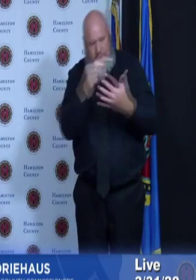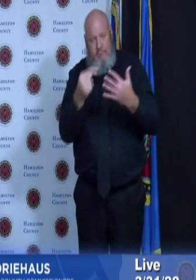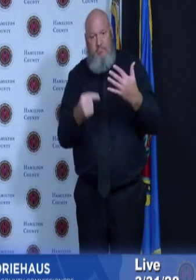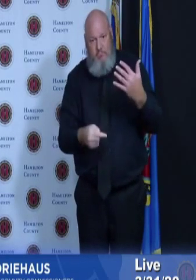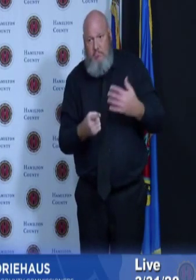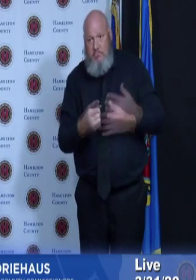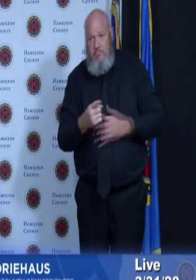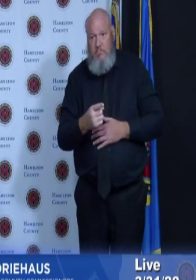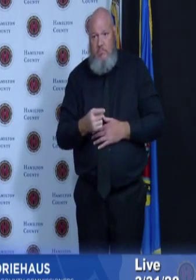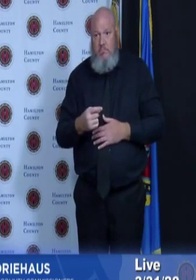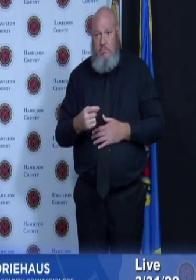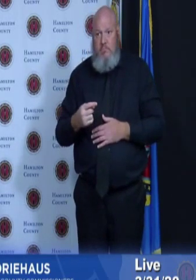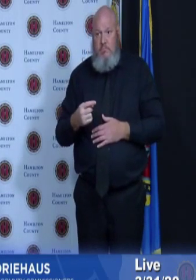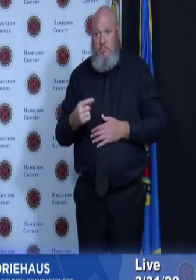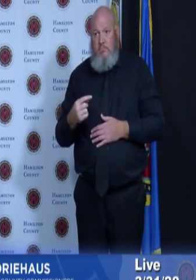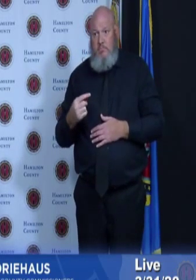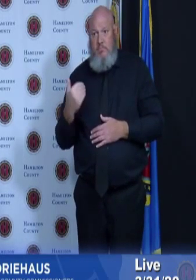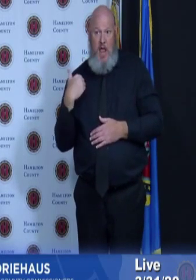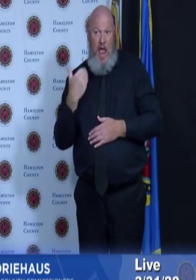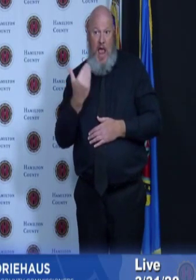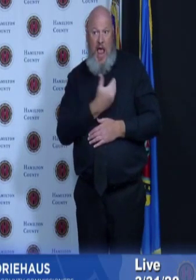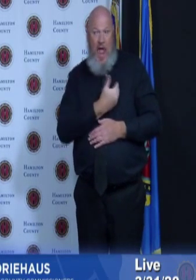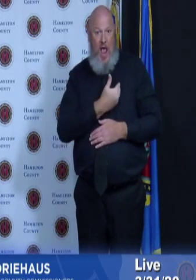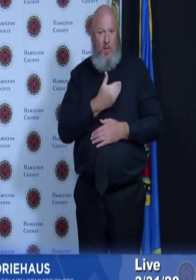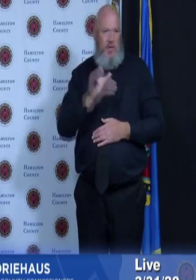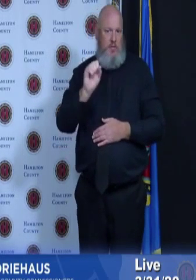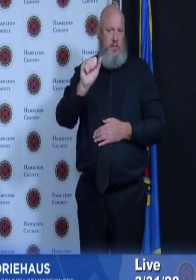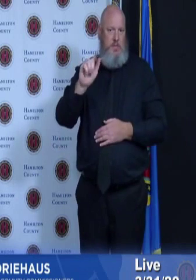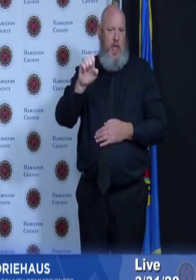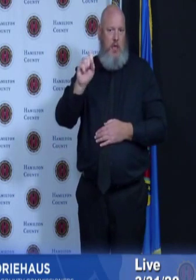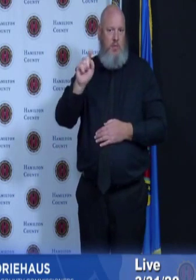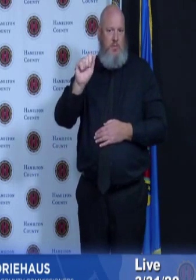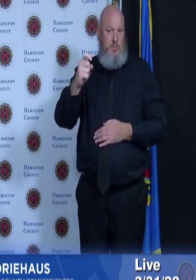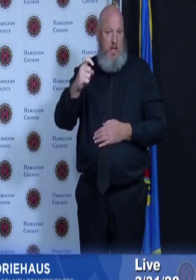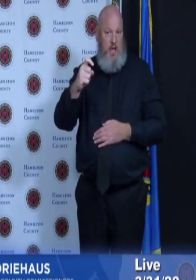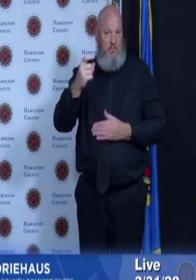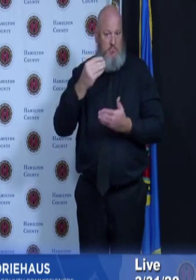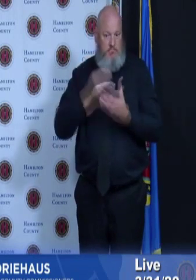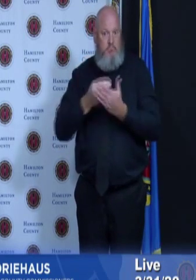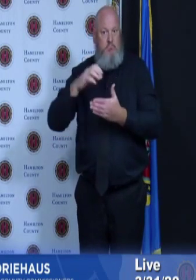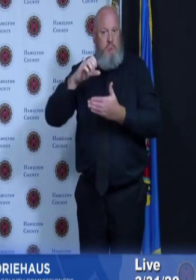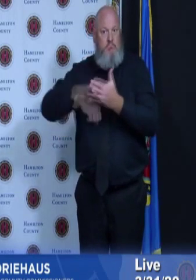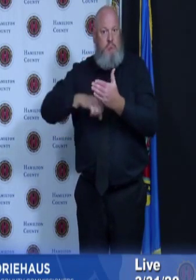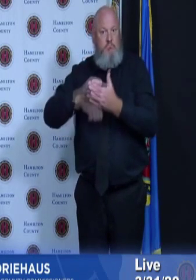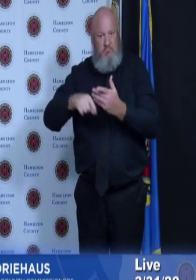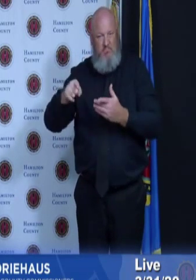huge hit because sales tax revenues are going to be so far down related to